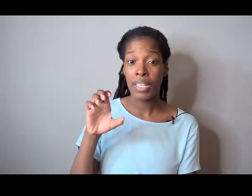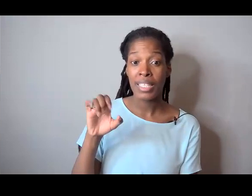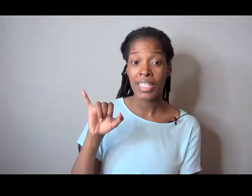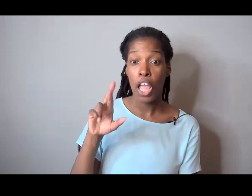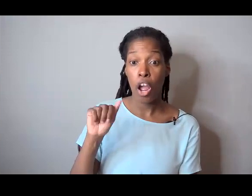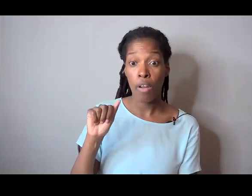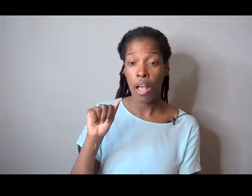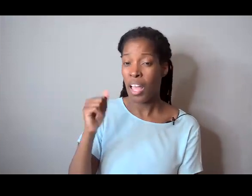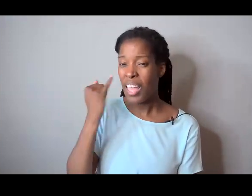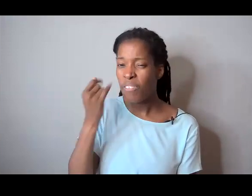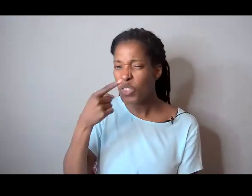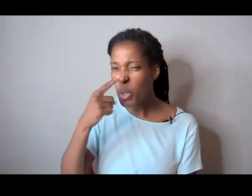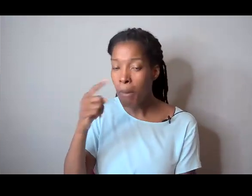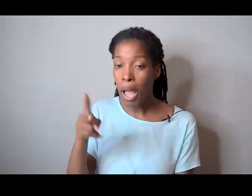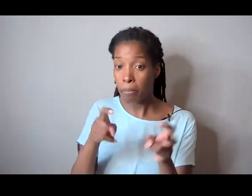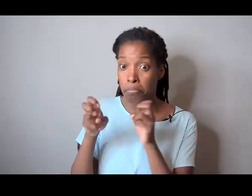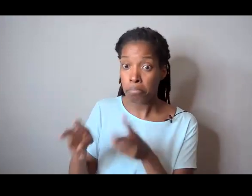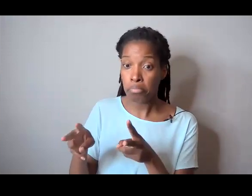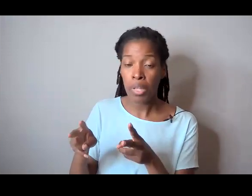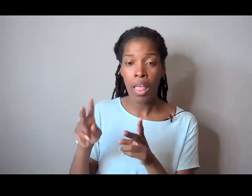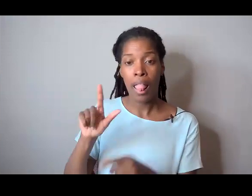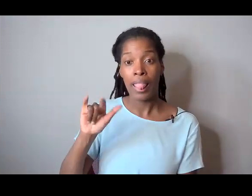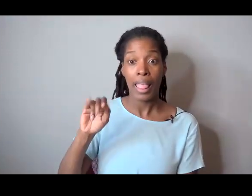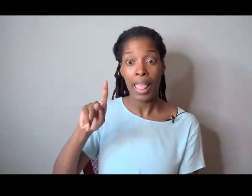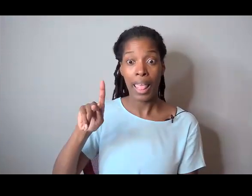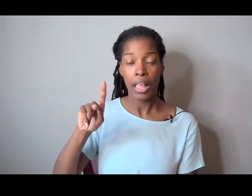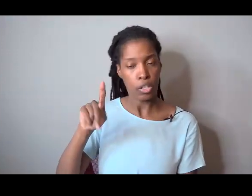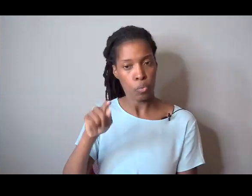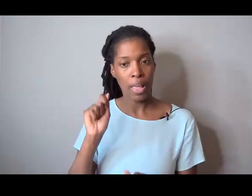to that website so folks know how to get into those webinars, that would be great.